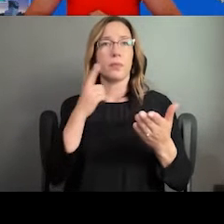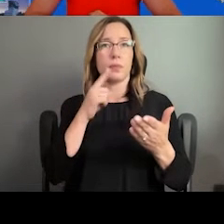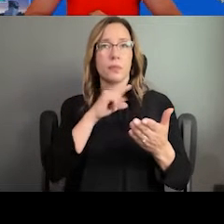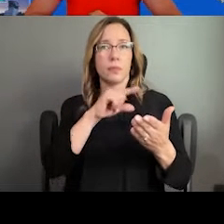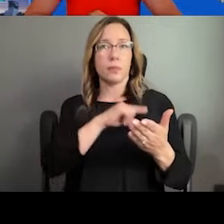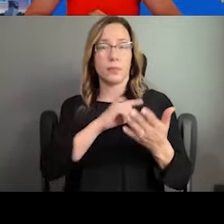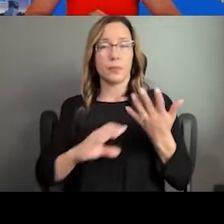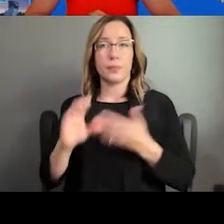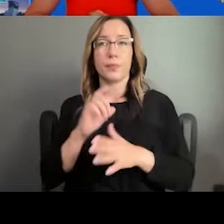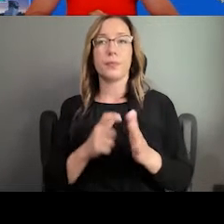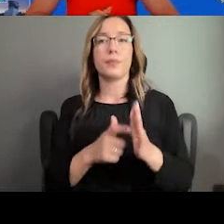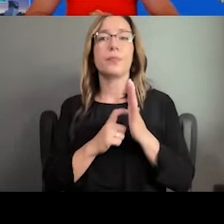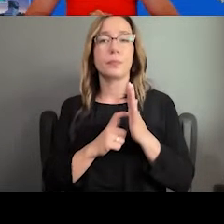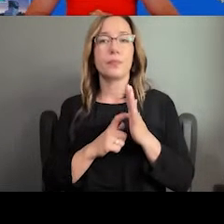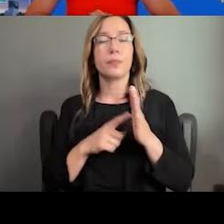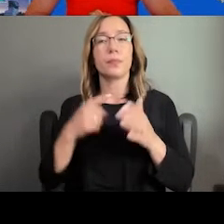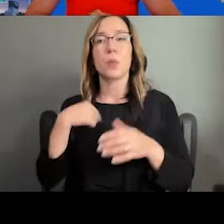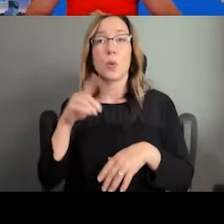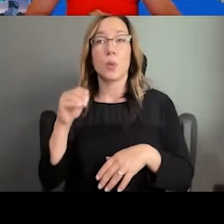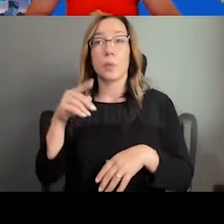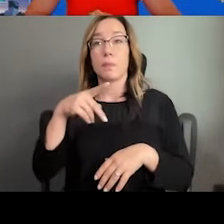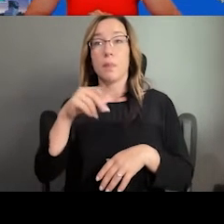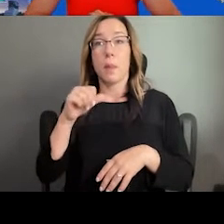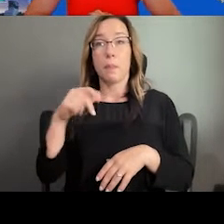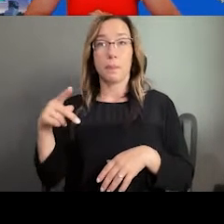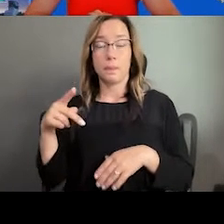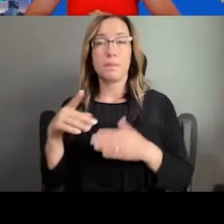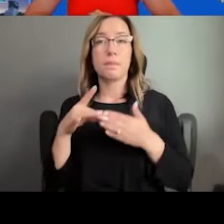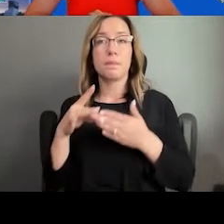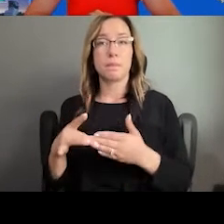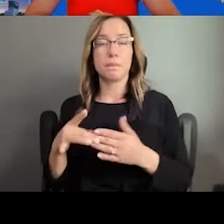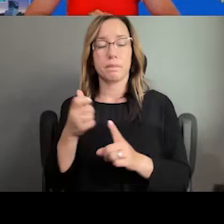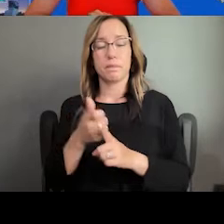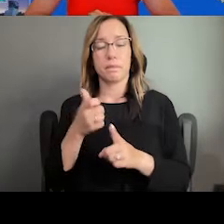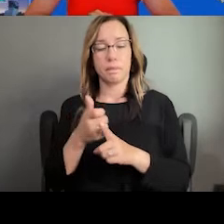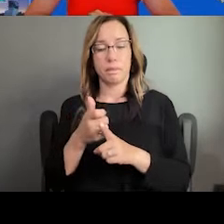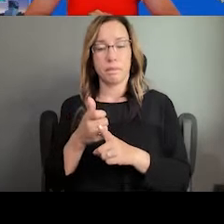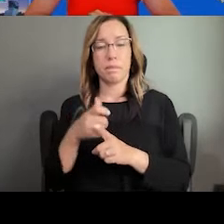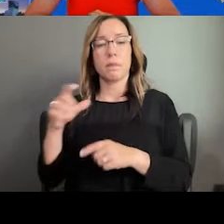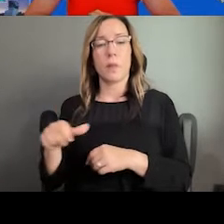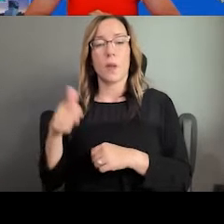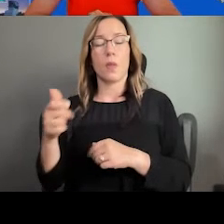We do in the PAPP guide itself, in the other types of proposals section,